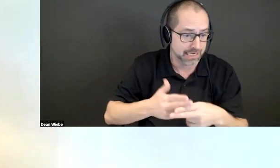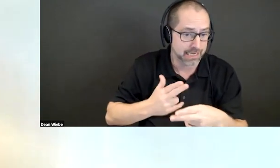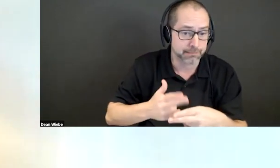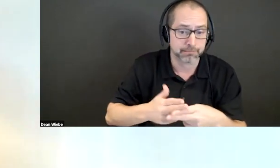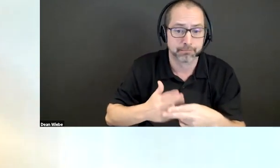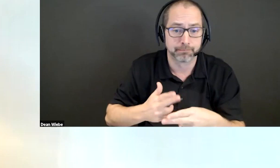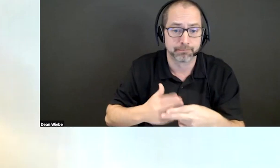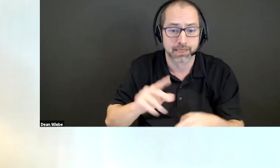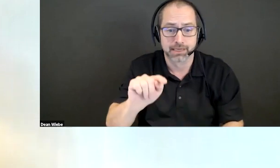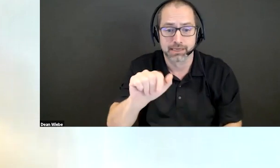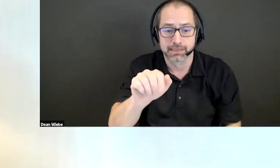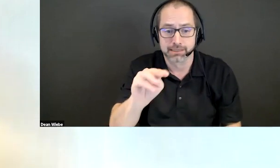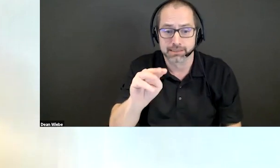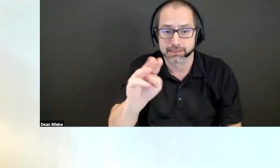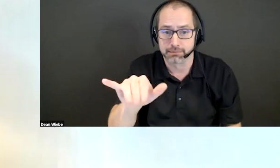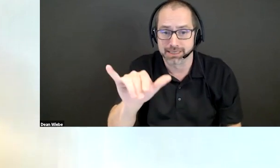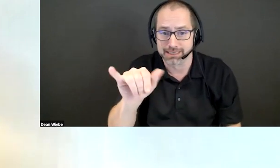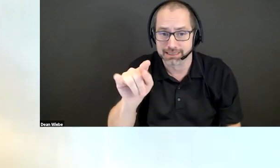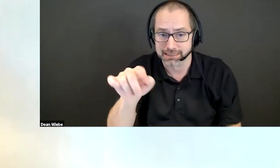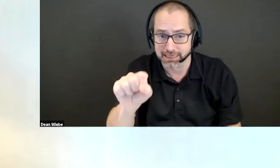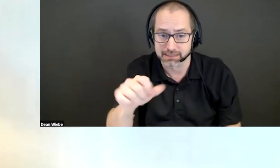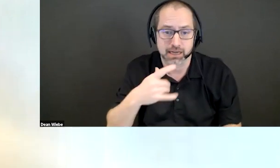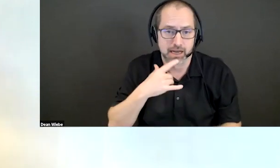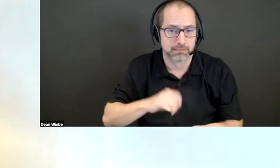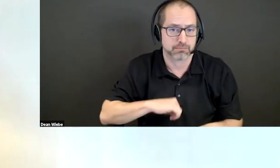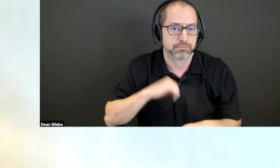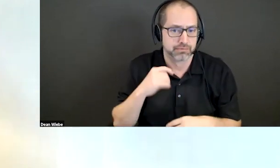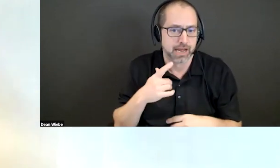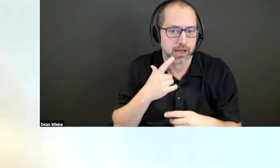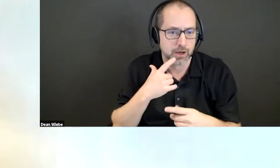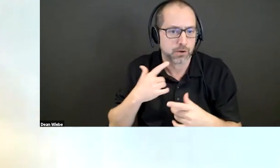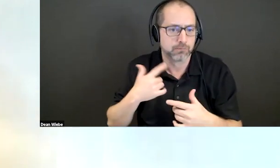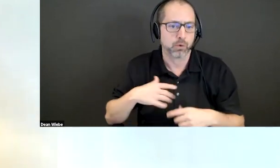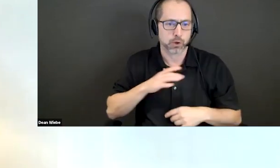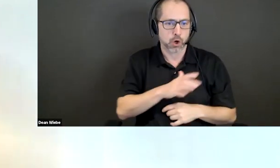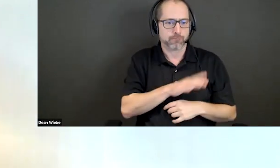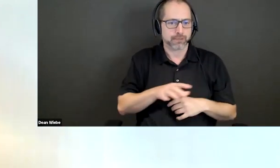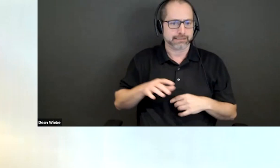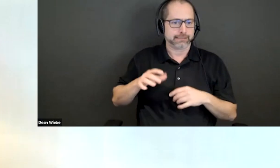of the National Disability and Work in Canada conference Steering Committee, and I say a proud